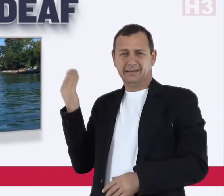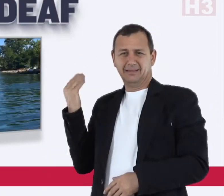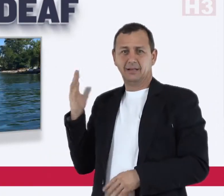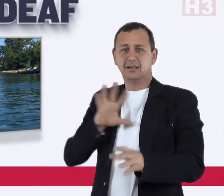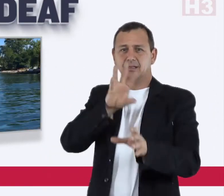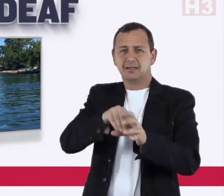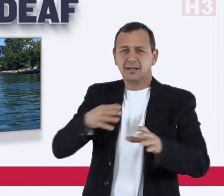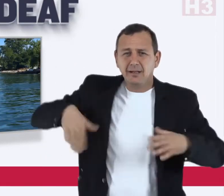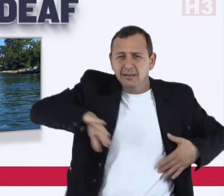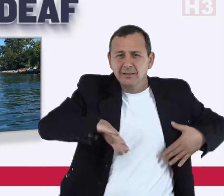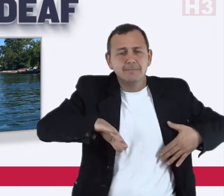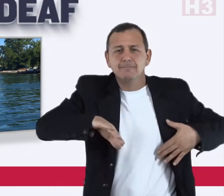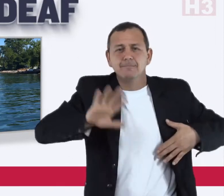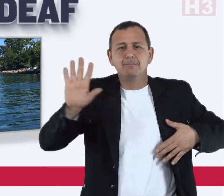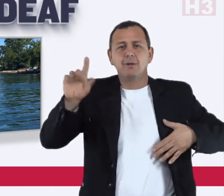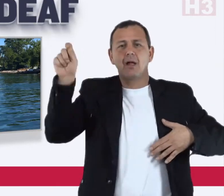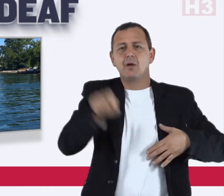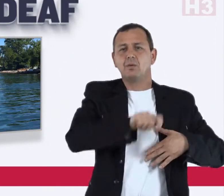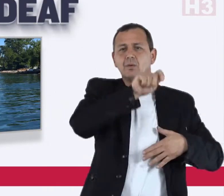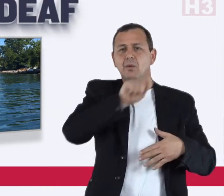She previously attempted the crossing but had to